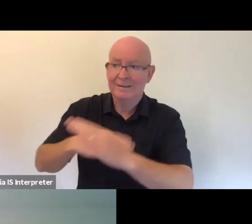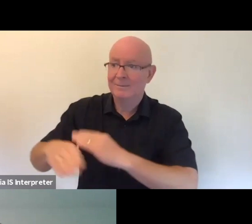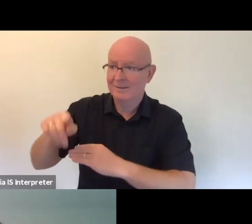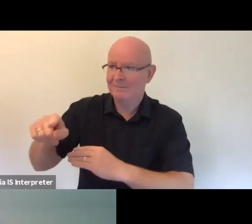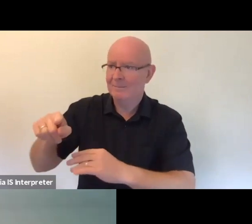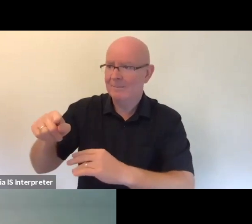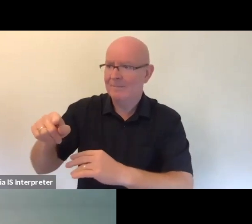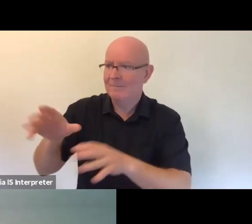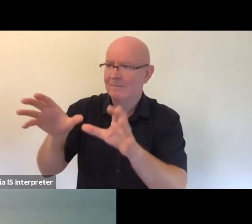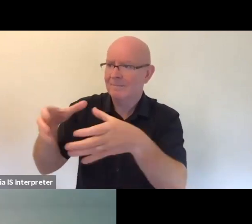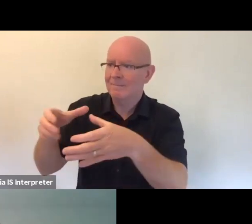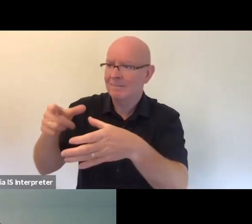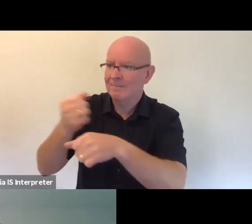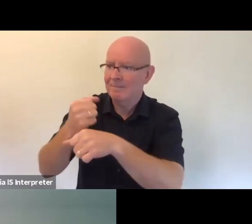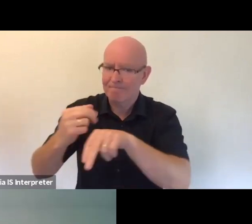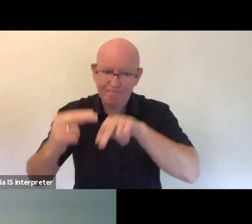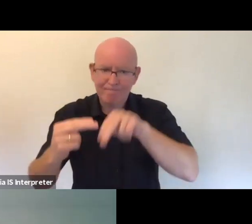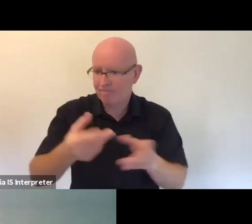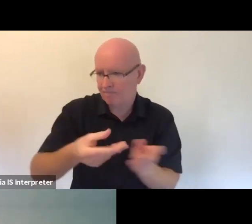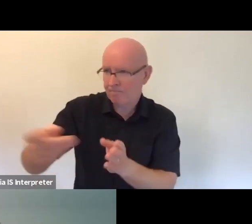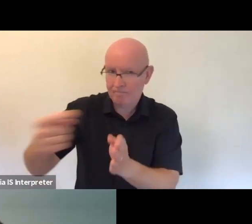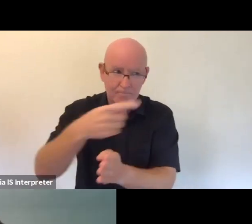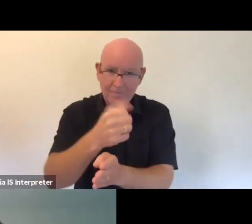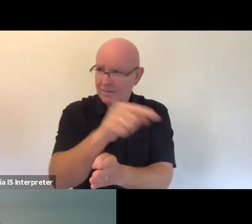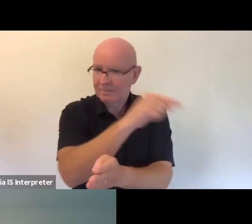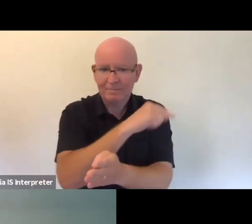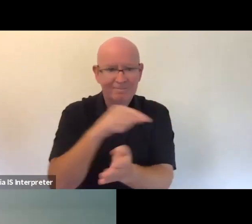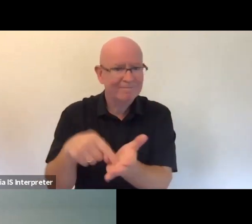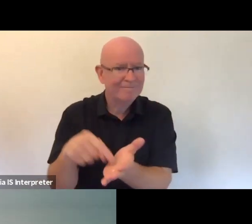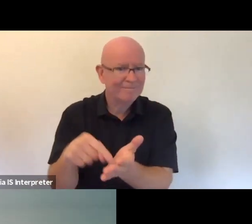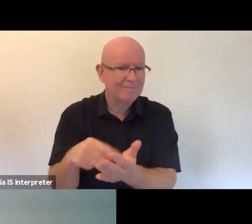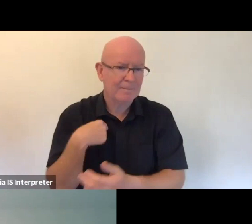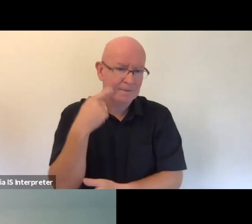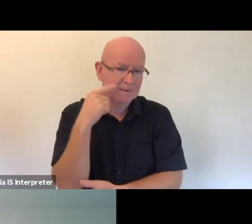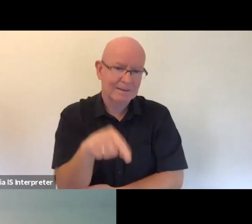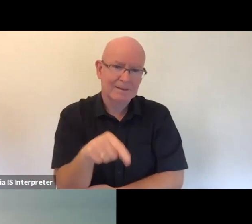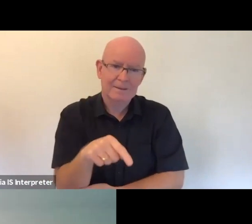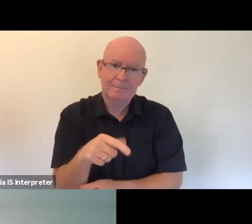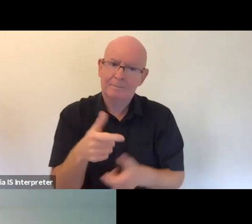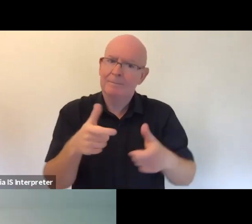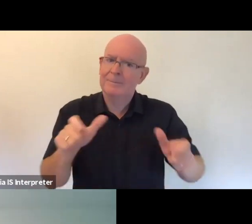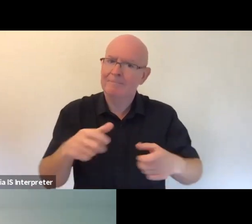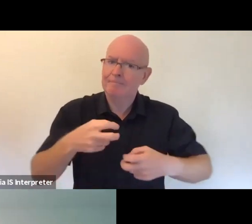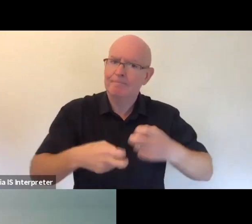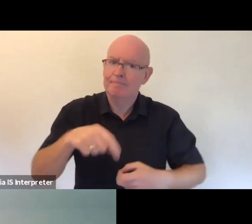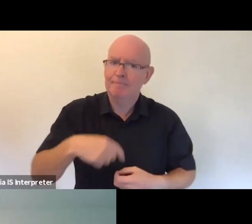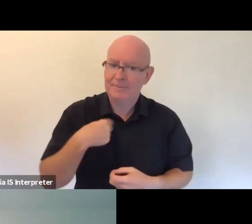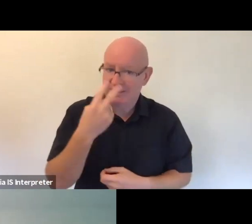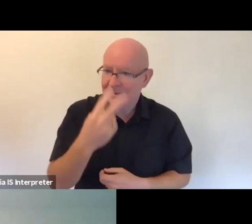and incapacity to work, they miss a lot of people who do not have the resources to go to the system.